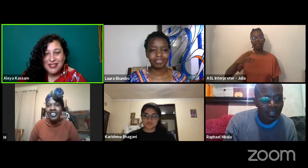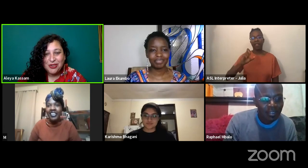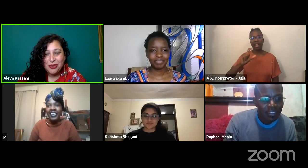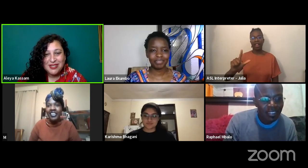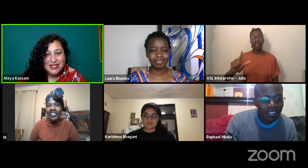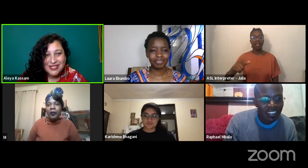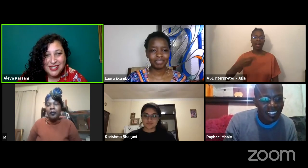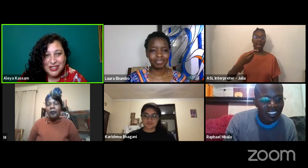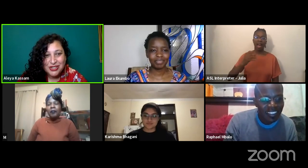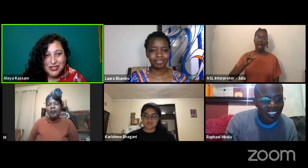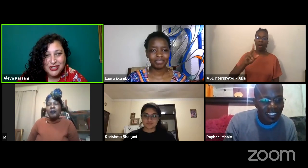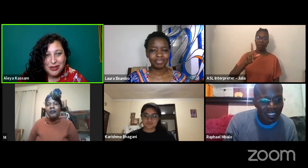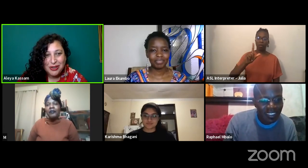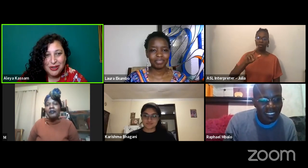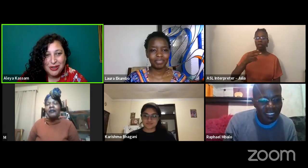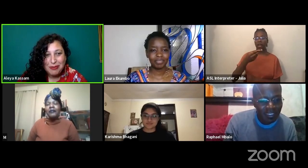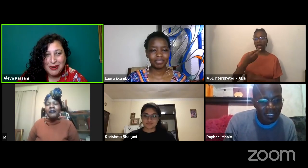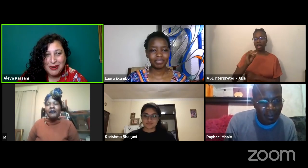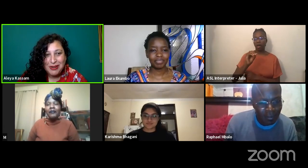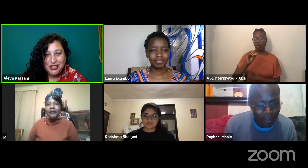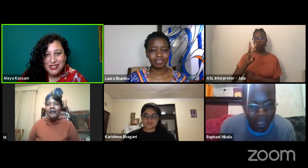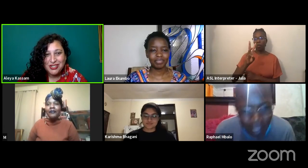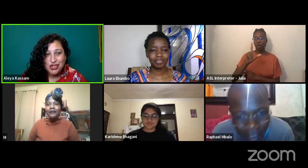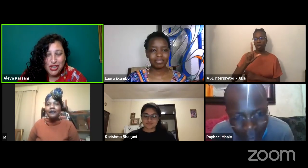It's always such a pleasure.